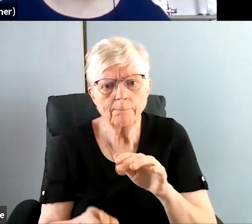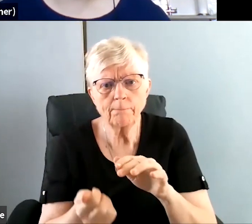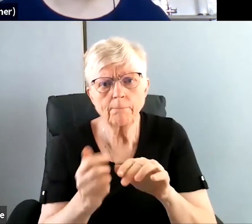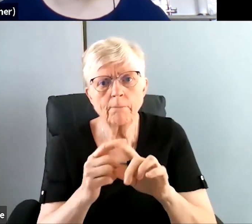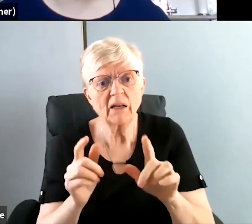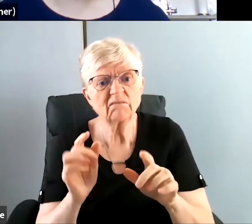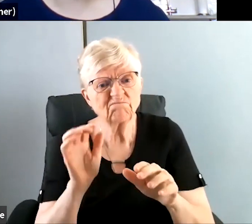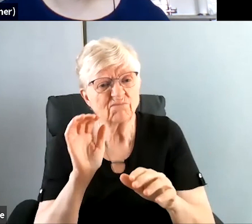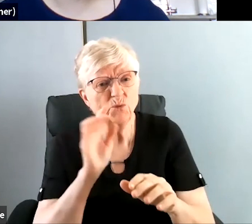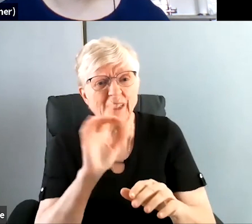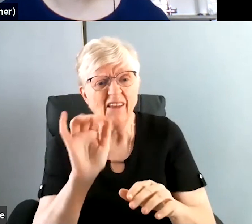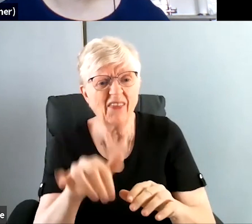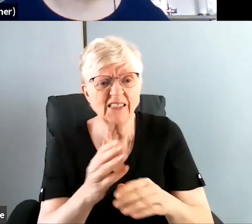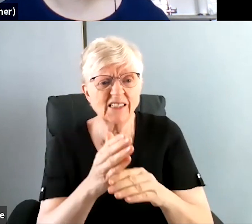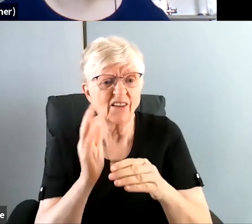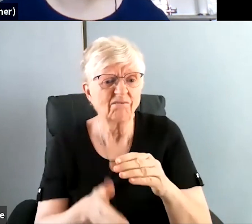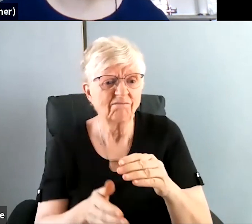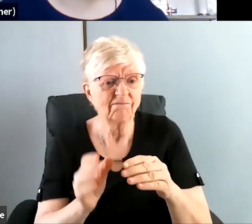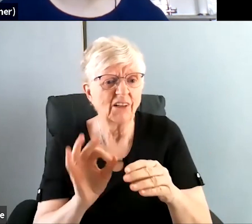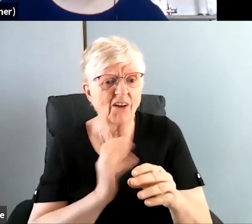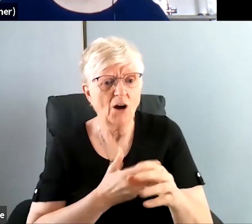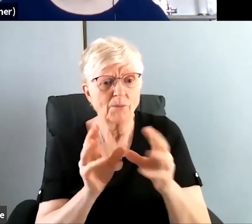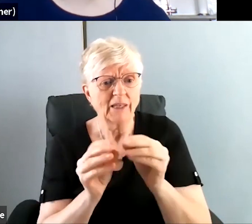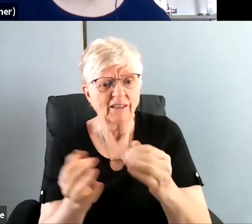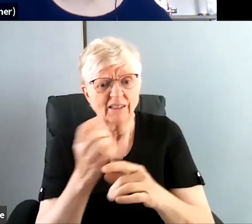BECAUSE THEN THEY CAN HEAR WHAT I'M SAYING AND BUT THAT CONCLUDES OUR WEBINAR FOR TODAY.